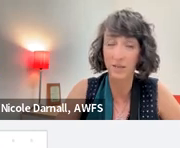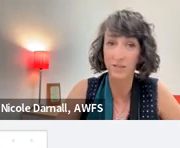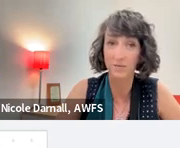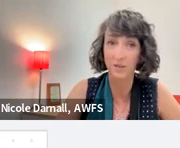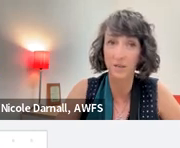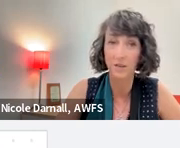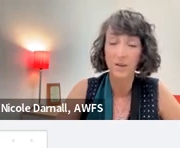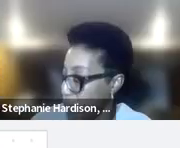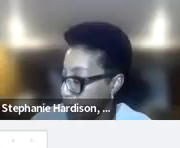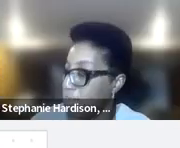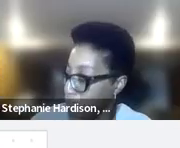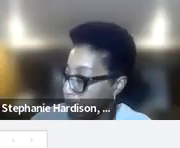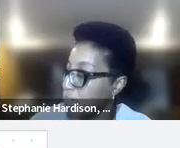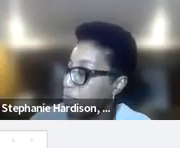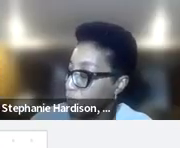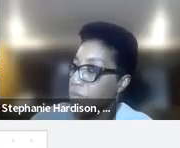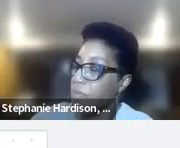because of the Thanksgiving holiday.